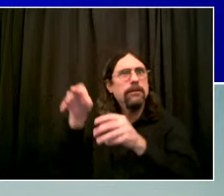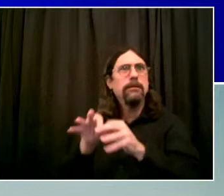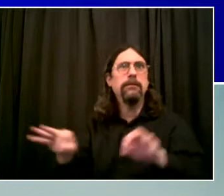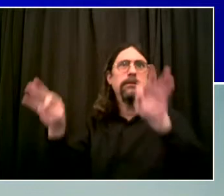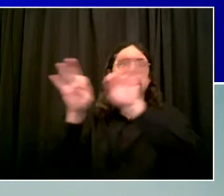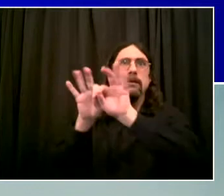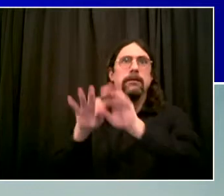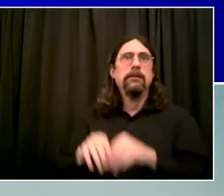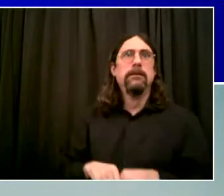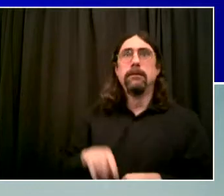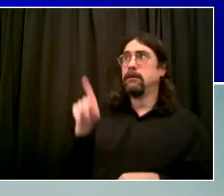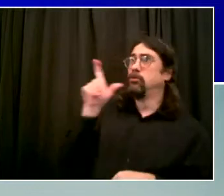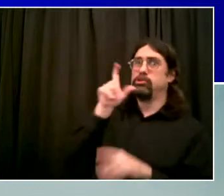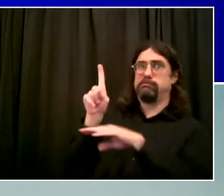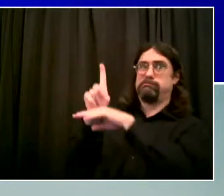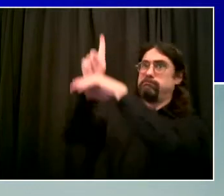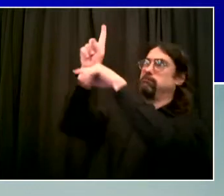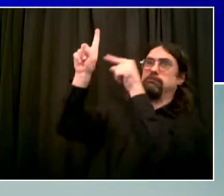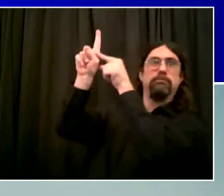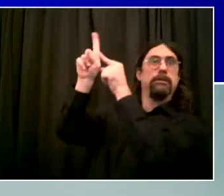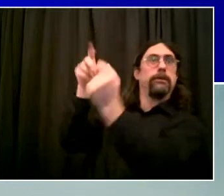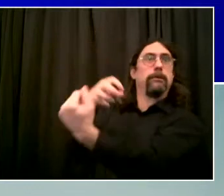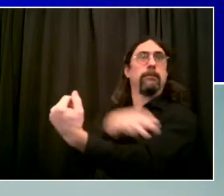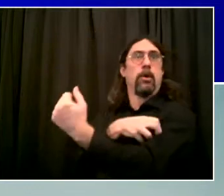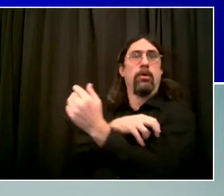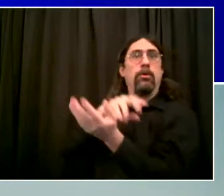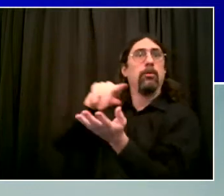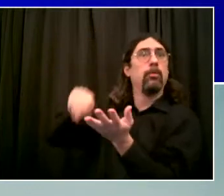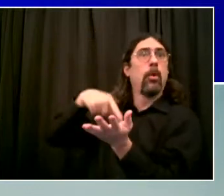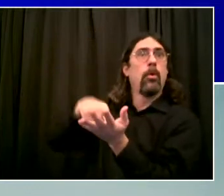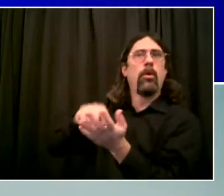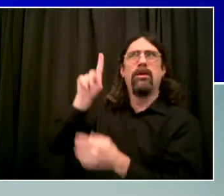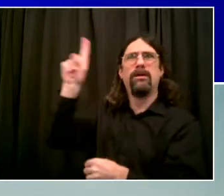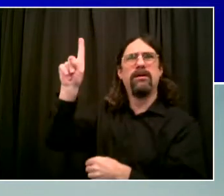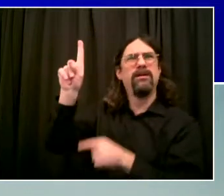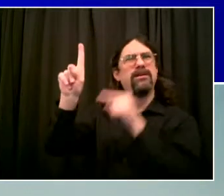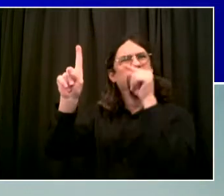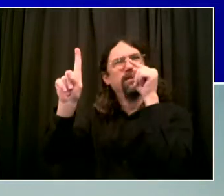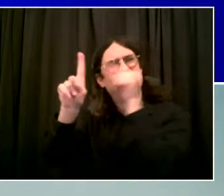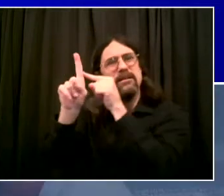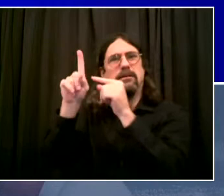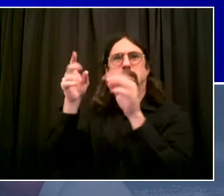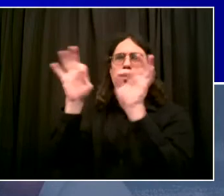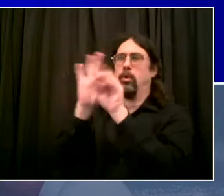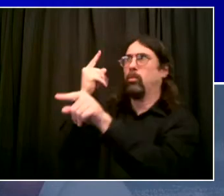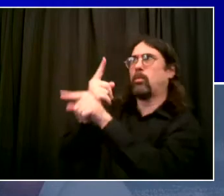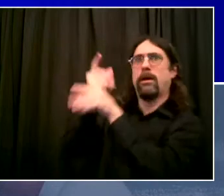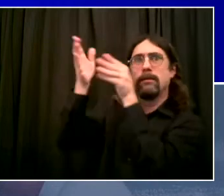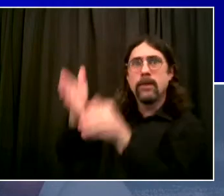GIVES THE MEN AND WOMEN WHO PATROL THAT NEIGHBORHOOD A SENSE OF DIRECTION AND THE VALUES THEY SHOULD BRING TO THE WORK.